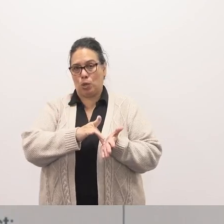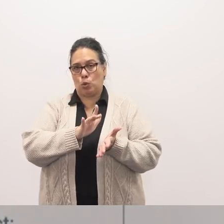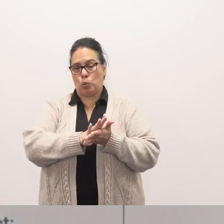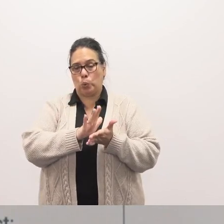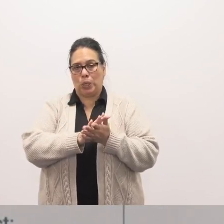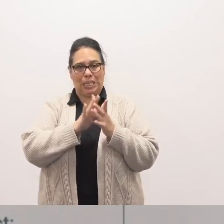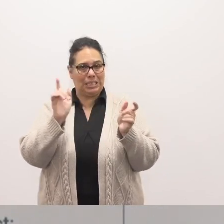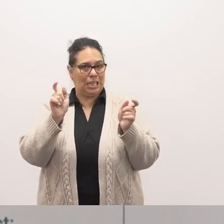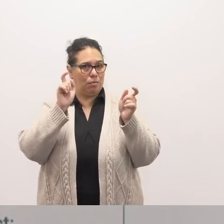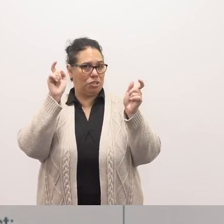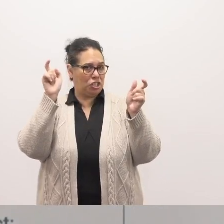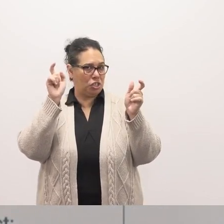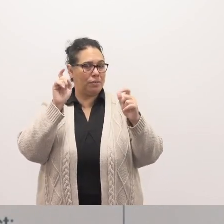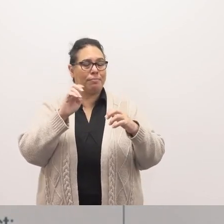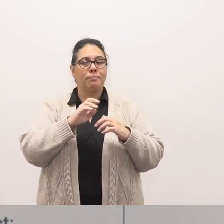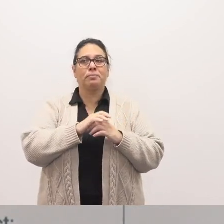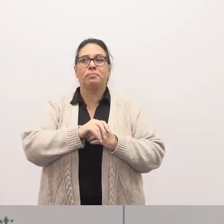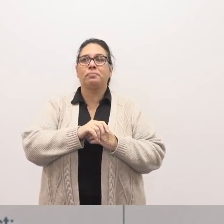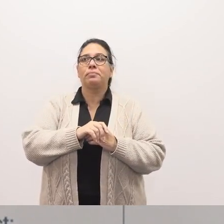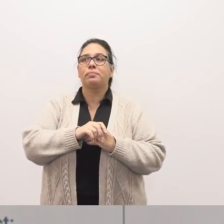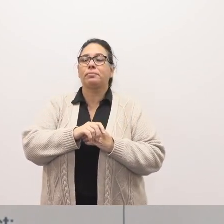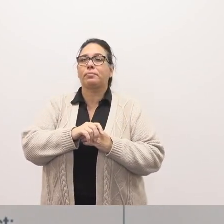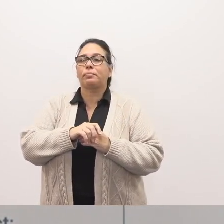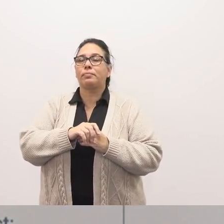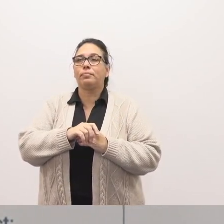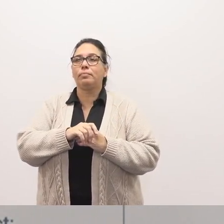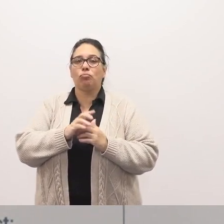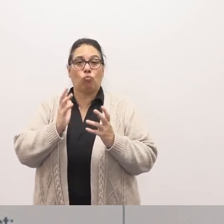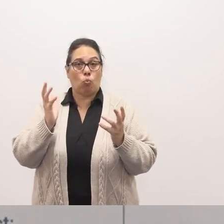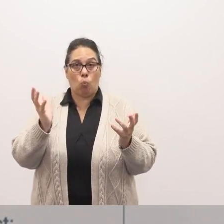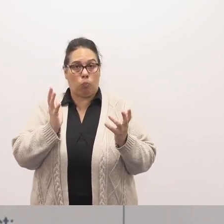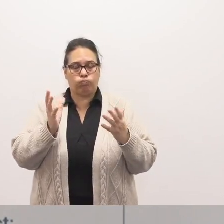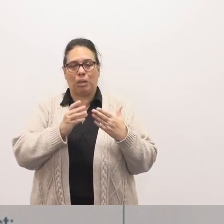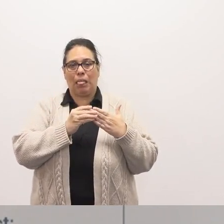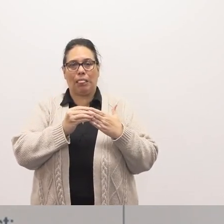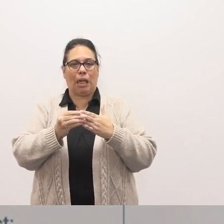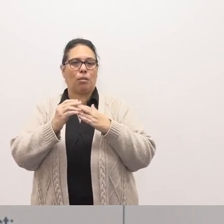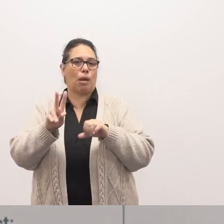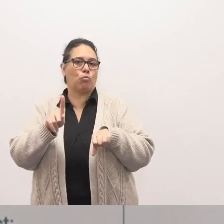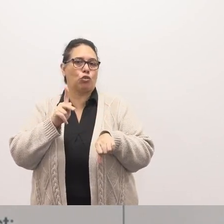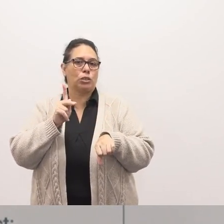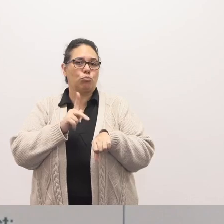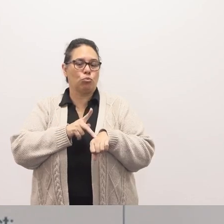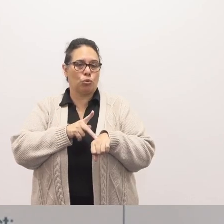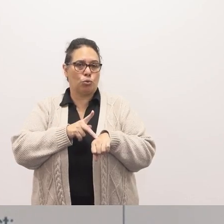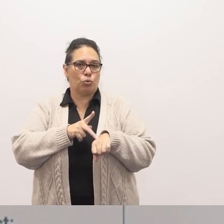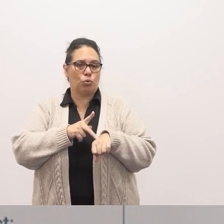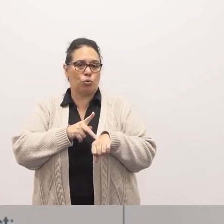And the celebration that they were having was led by their principal, Dow Lawson,